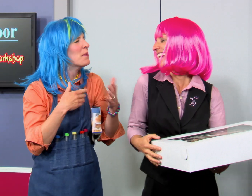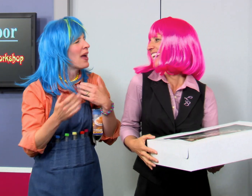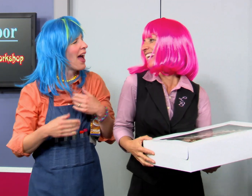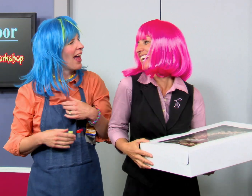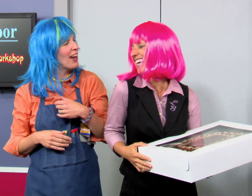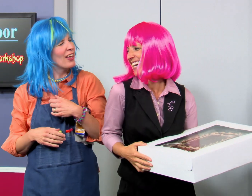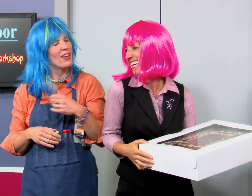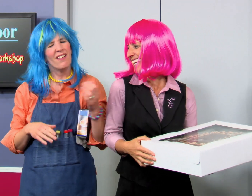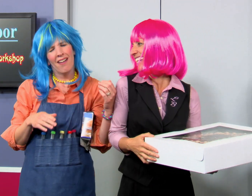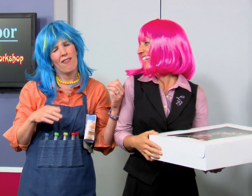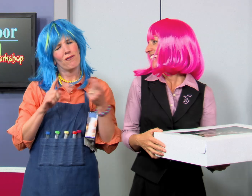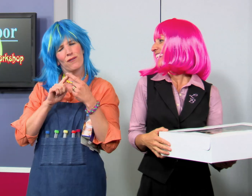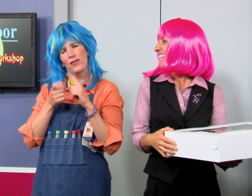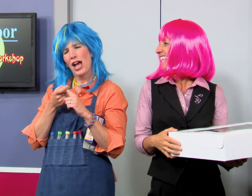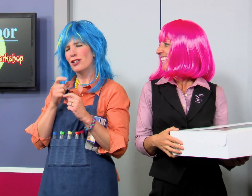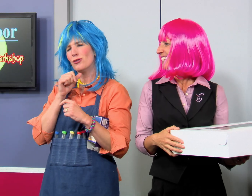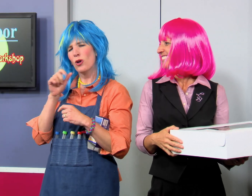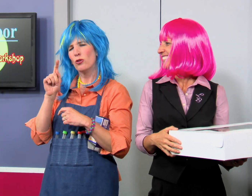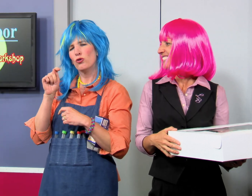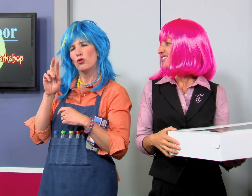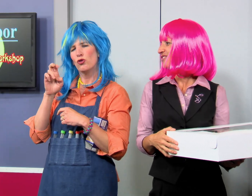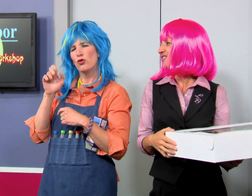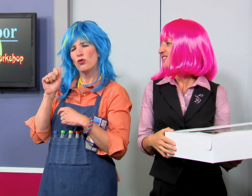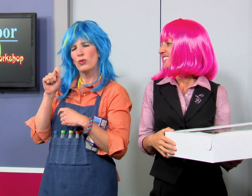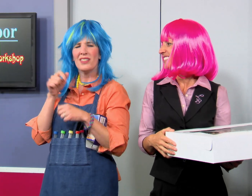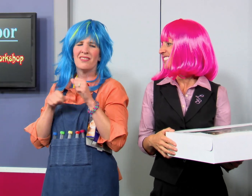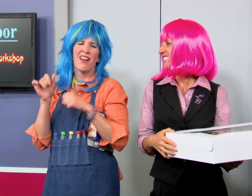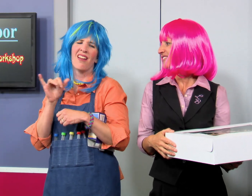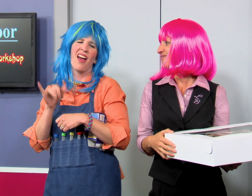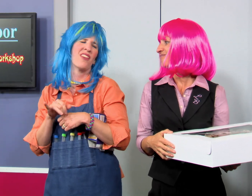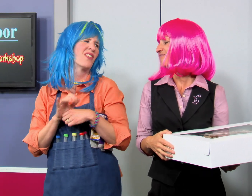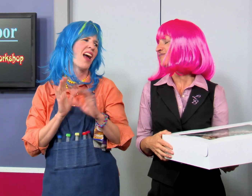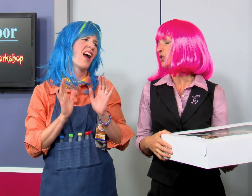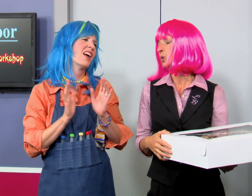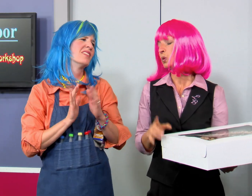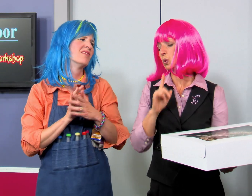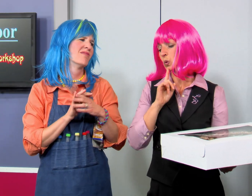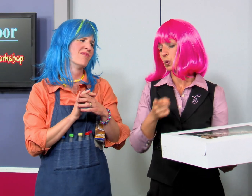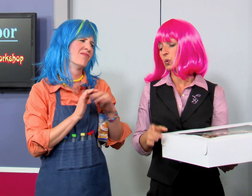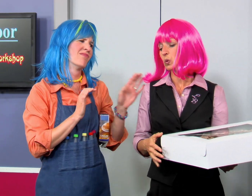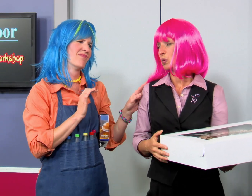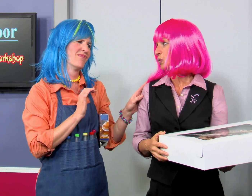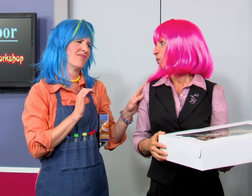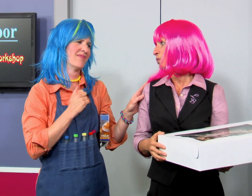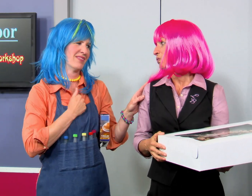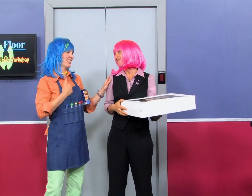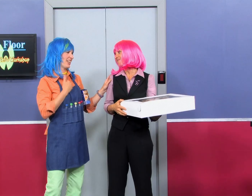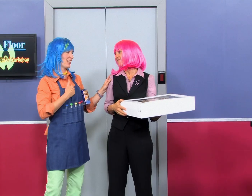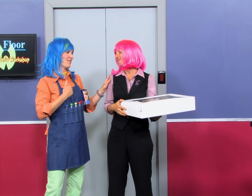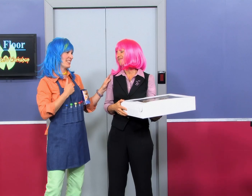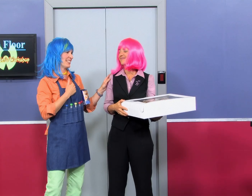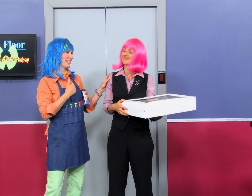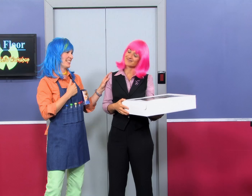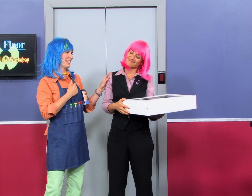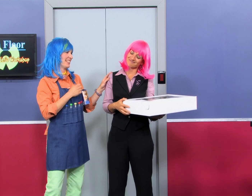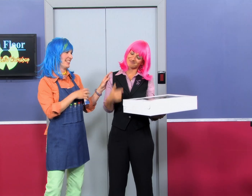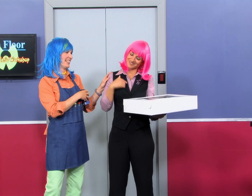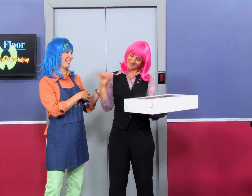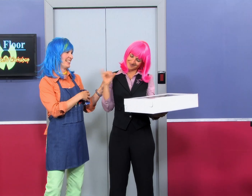THAT DOESN'T MATTER. FRIENDS DON'T TREAT EACH OTHER LIKE THAT. I'M SORRY. TRUE. I REALLY AM SORRY.